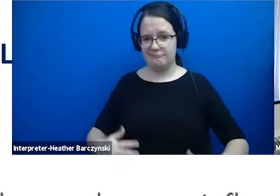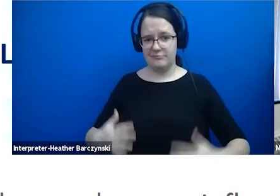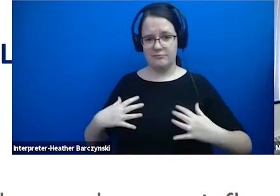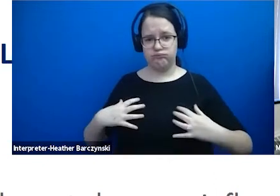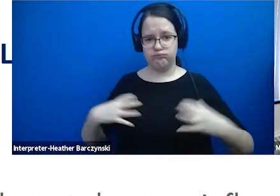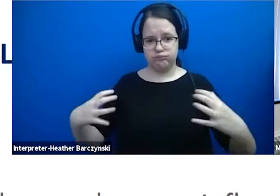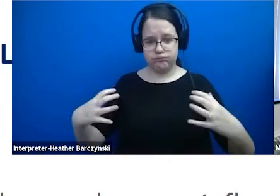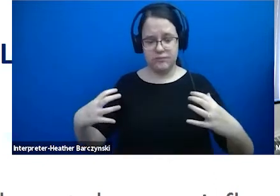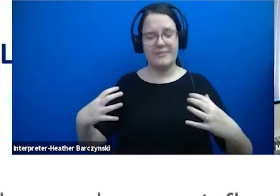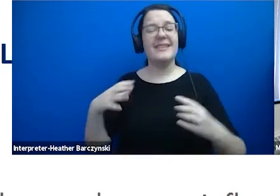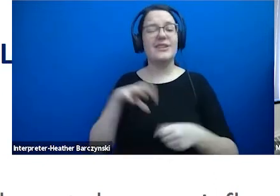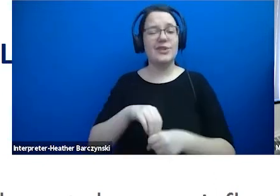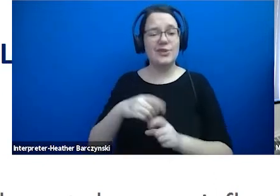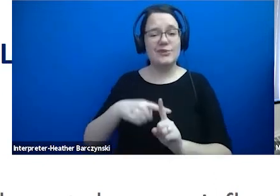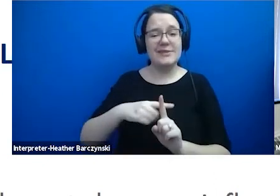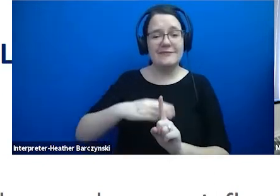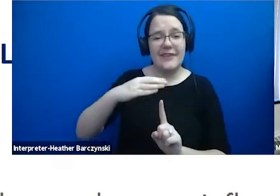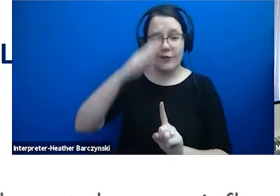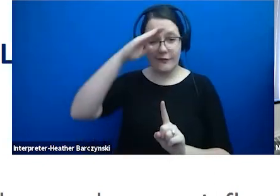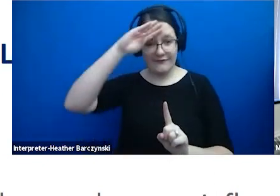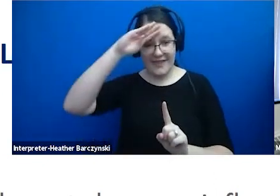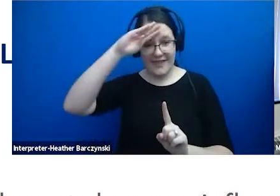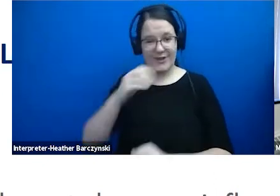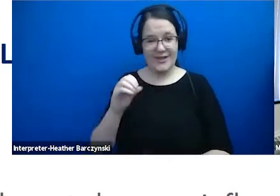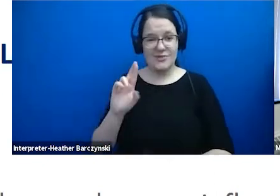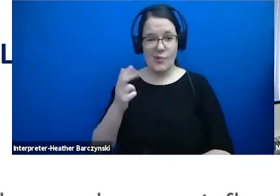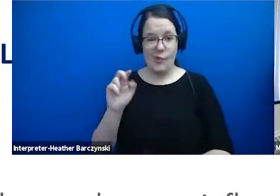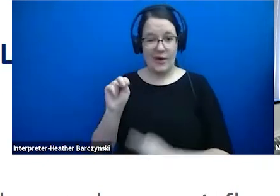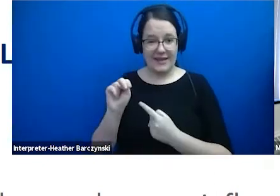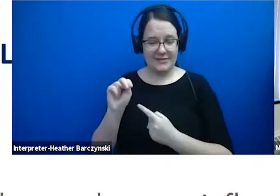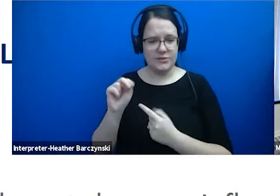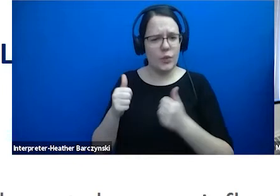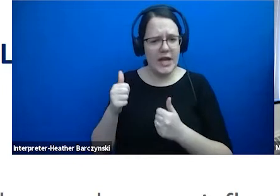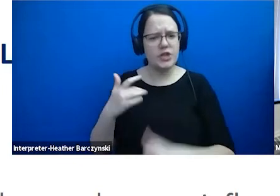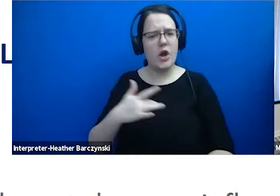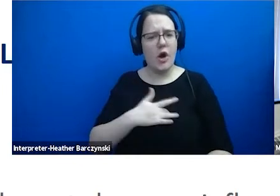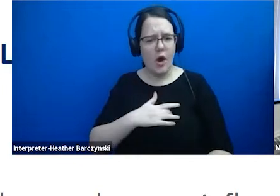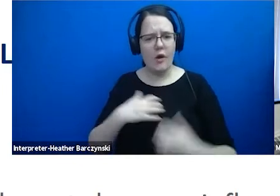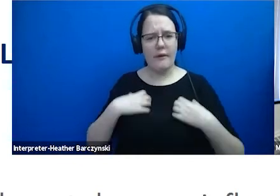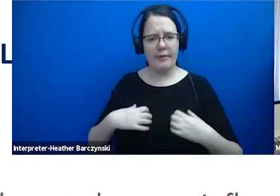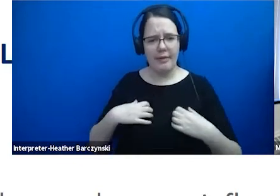the organs most commonly involved include the heart lungs kidneys brain skin eyes